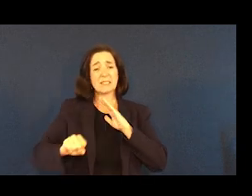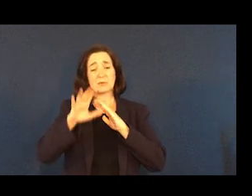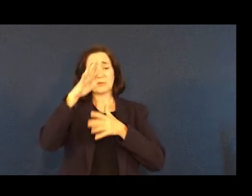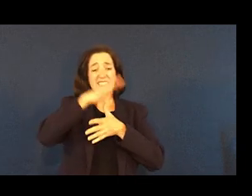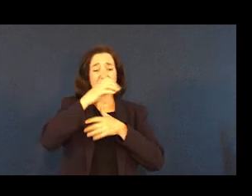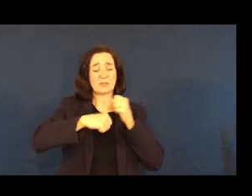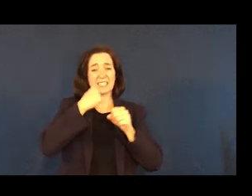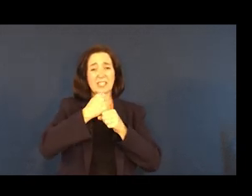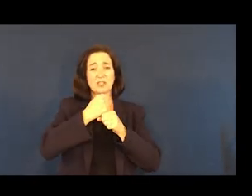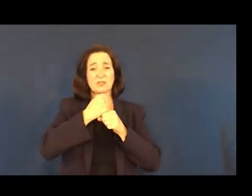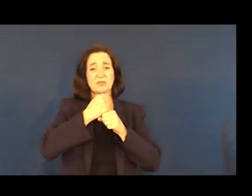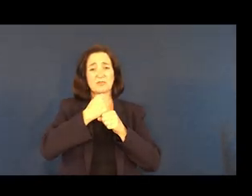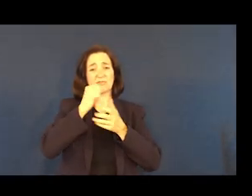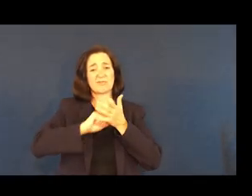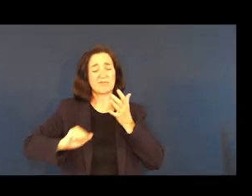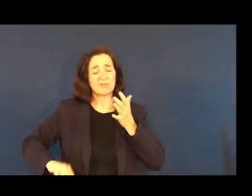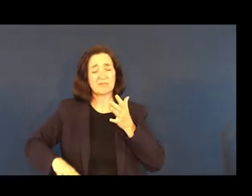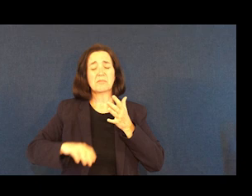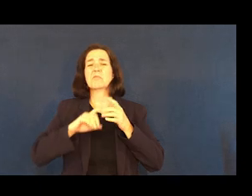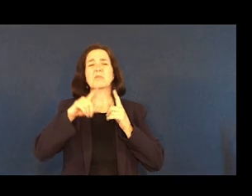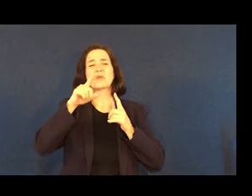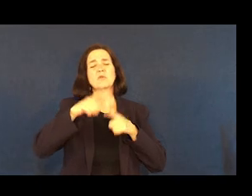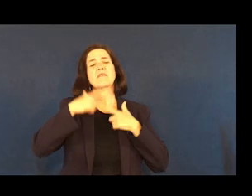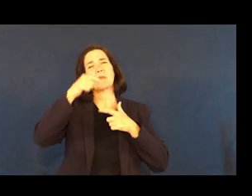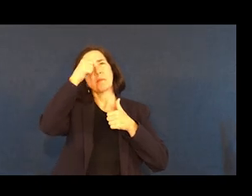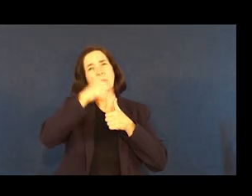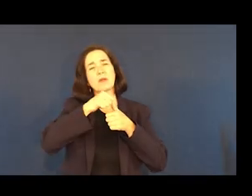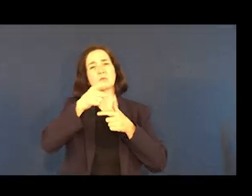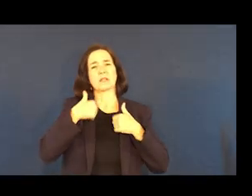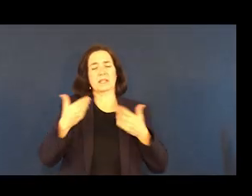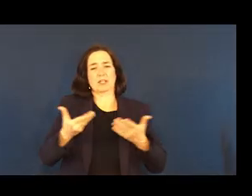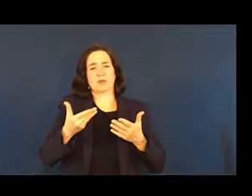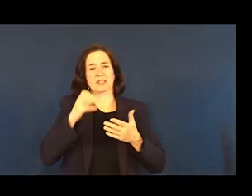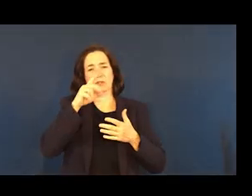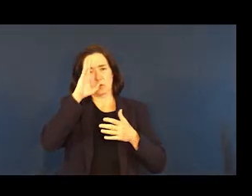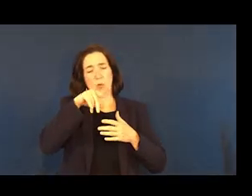but just live in the memories you did have at ETSU, and know how much of a difference you made, and continue to come back.